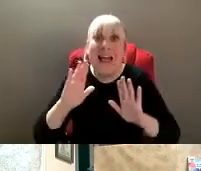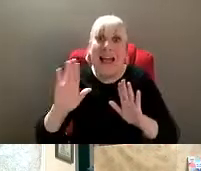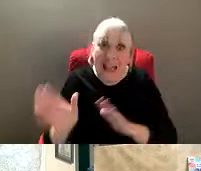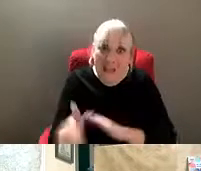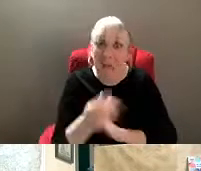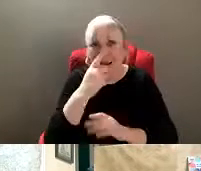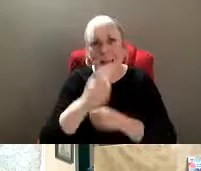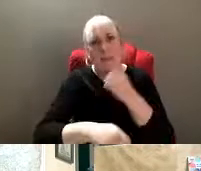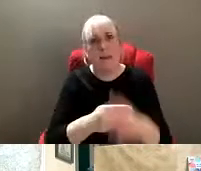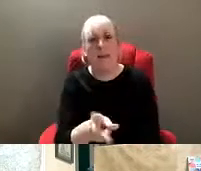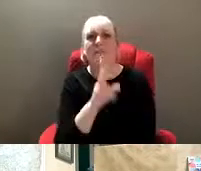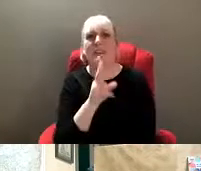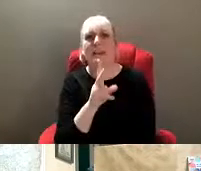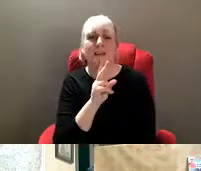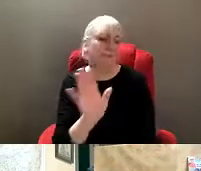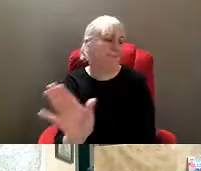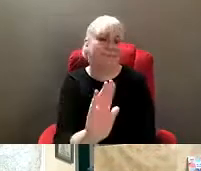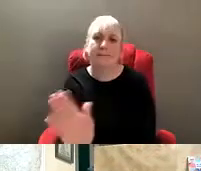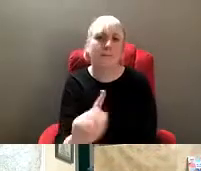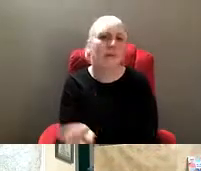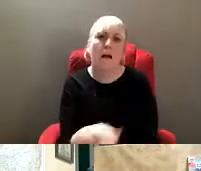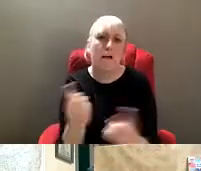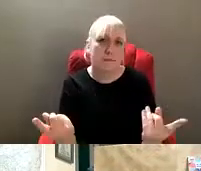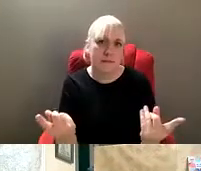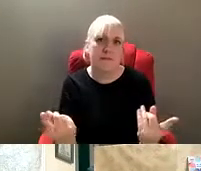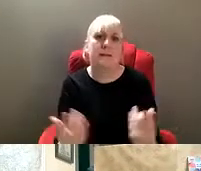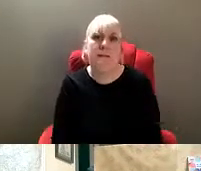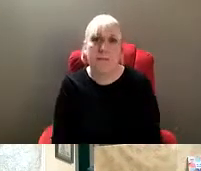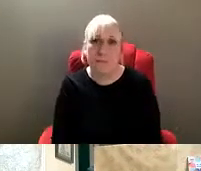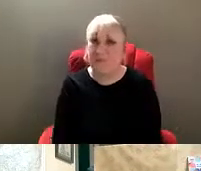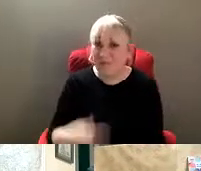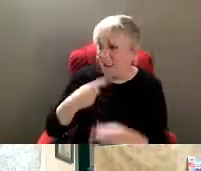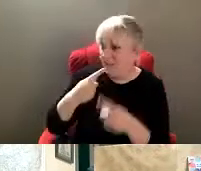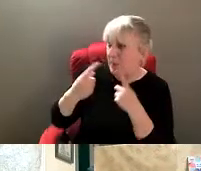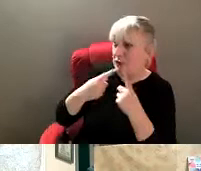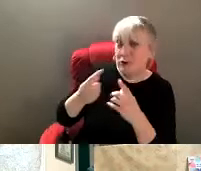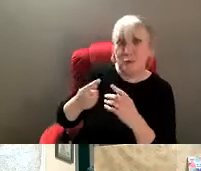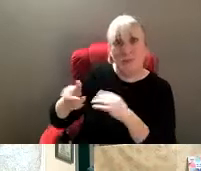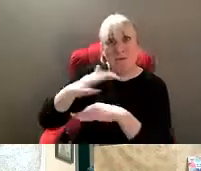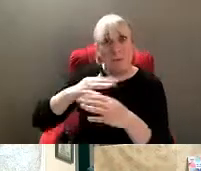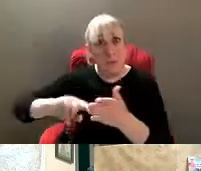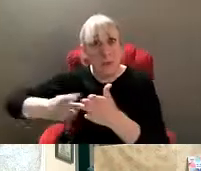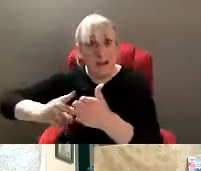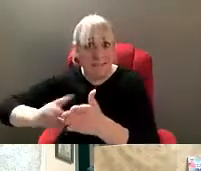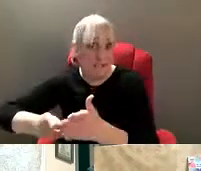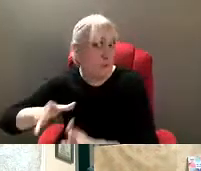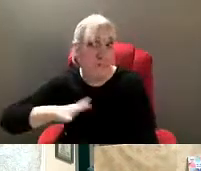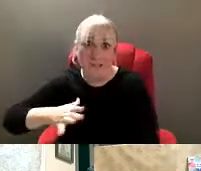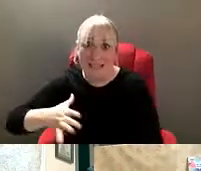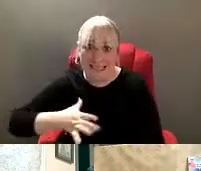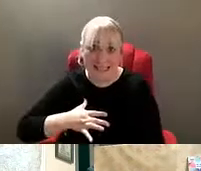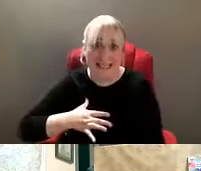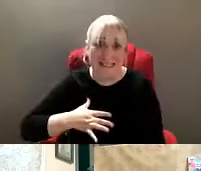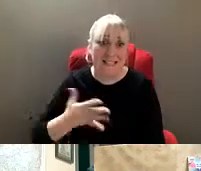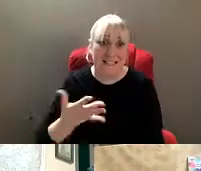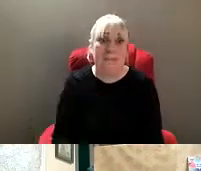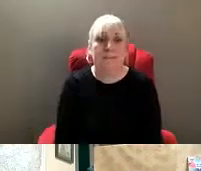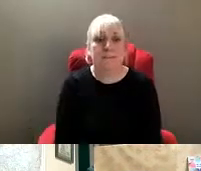in inclusive event for environmental organization only for you know that they have tried so i'm